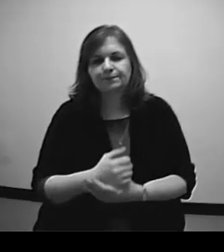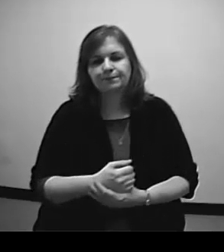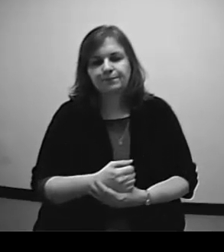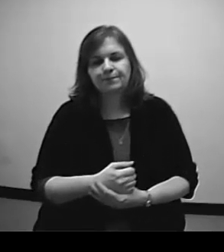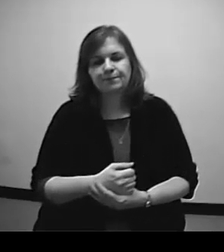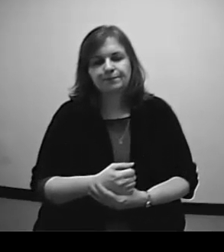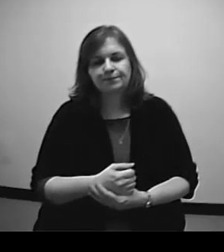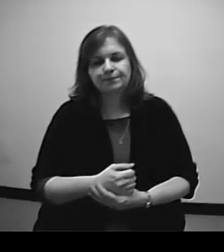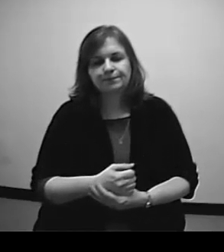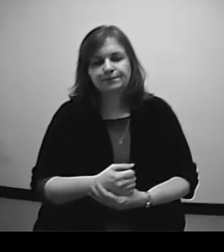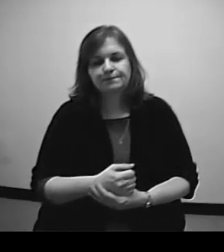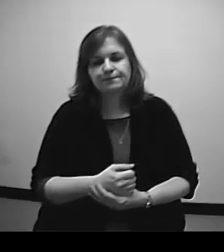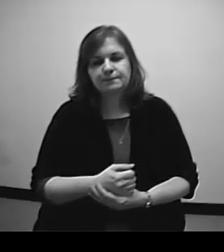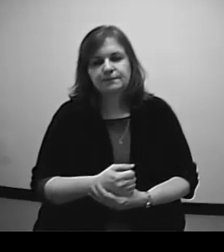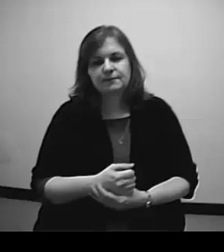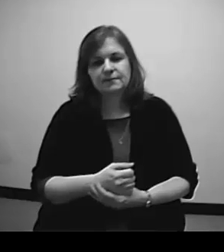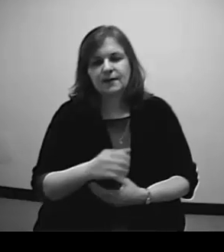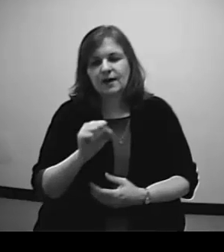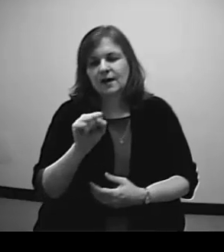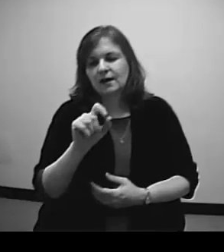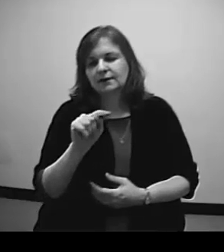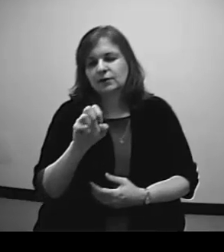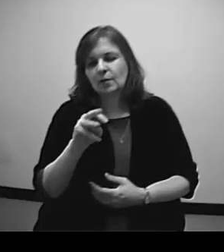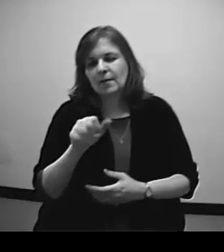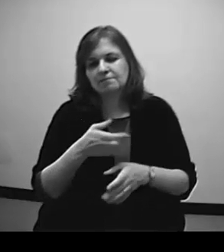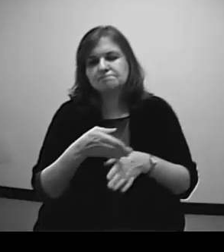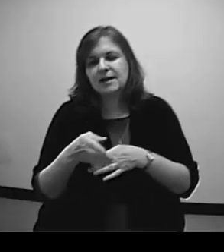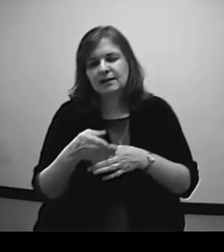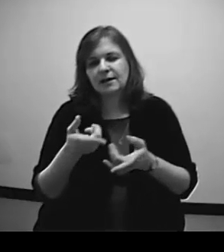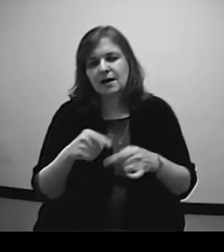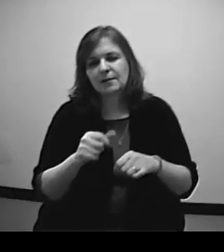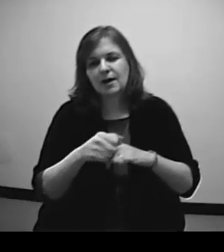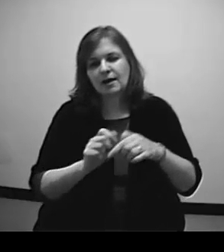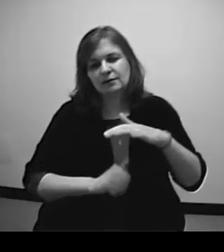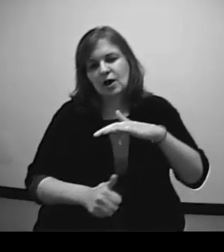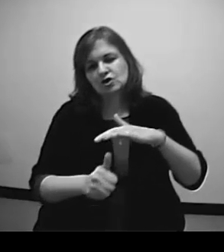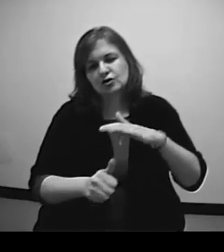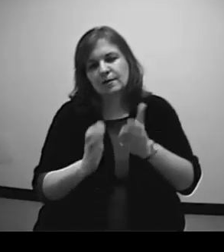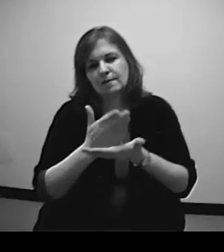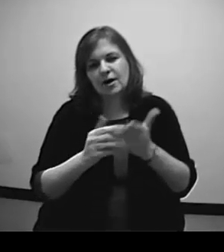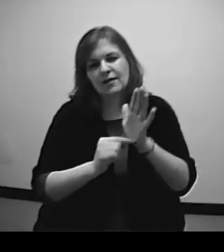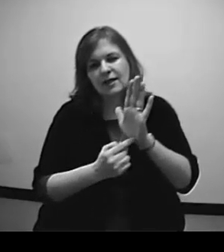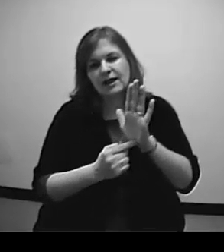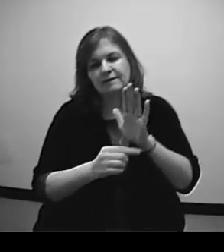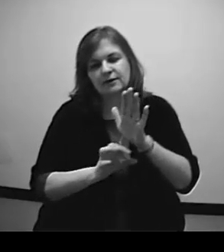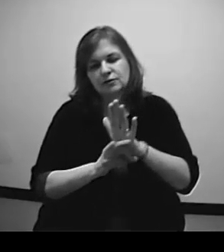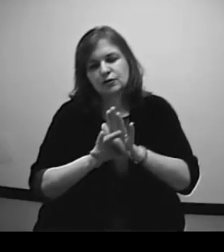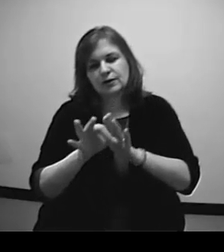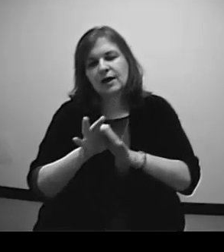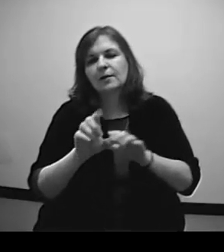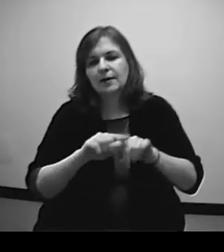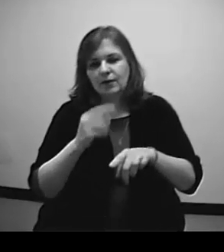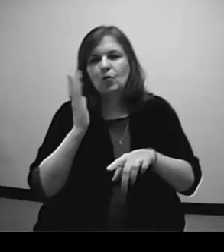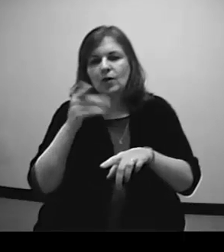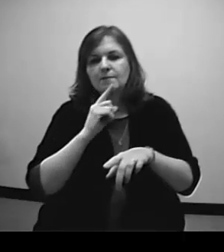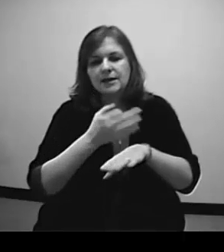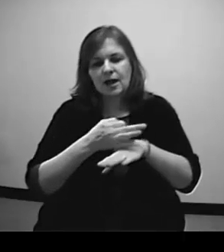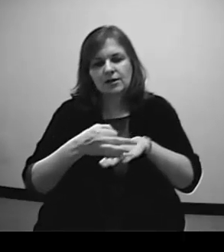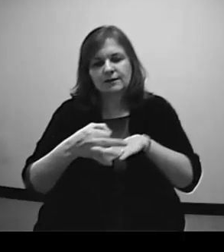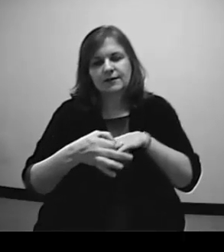Primarily our stoma are located on the bottoms of our leaves - but they do have stoma on both sides